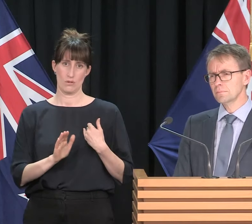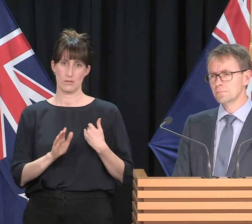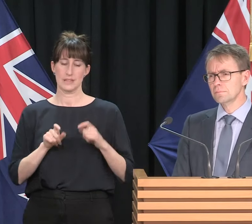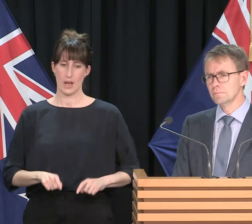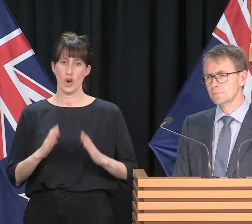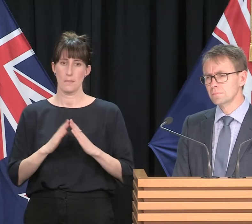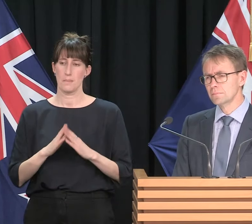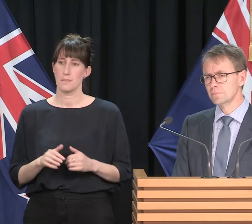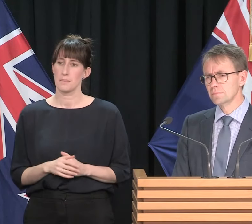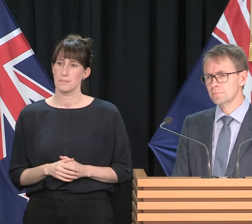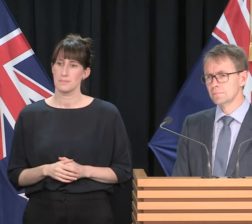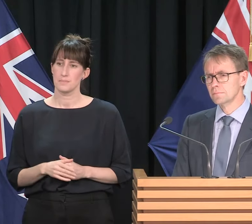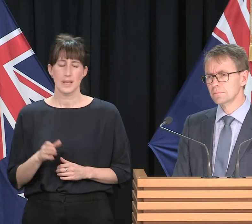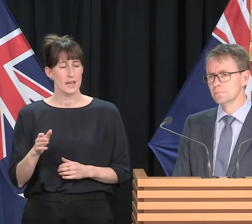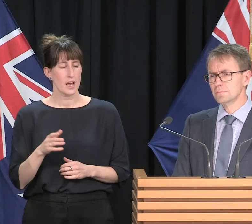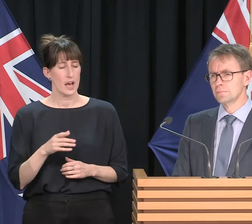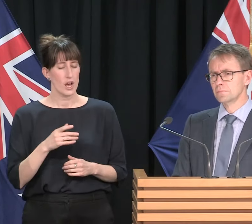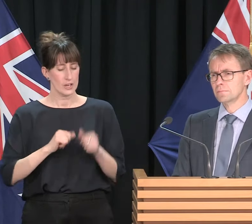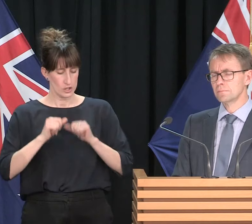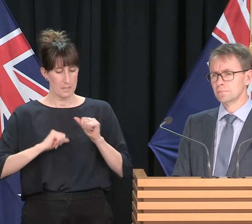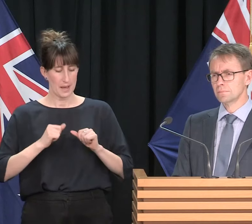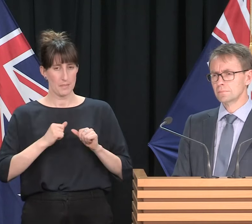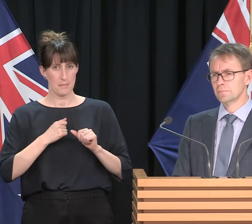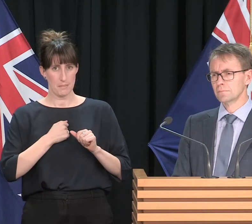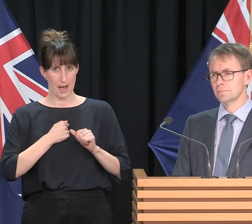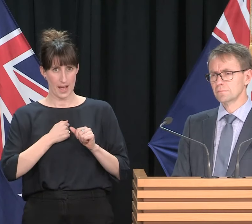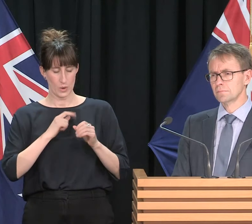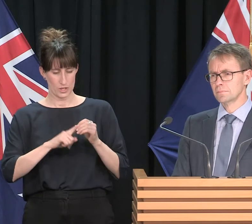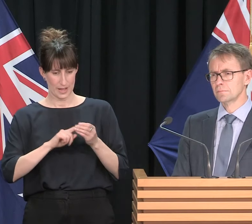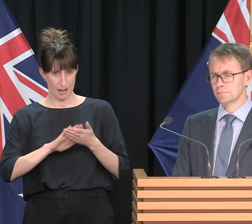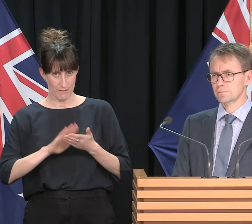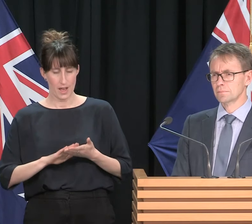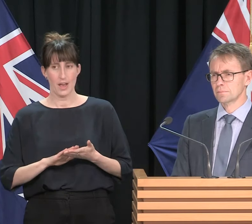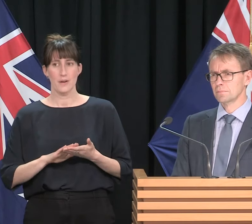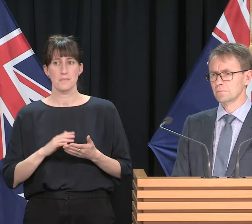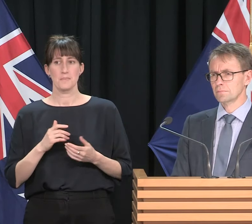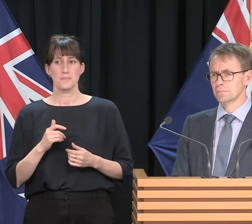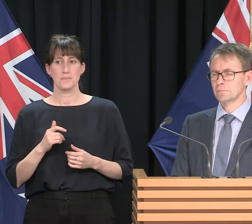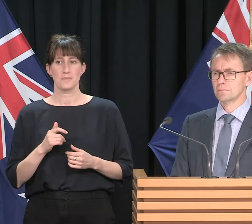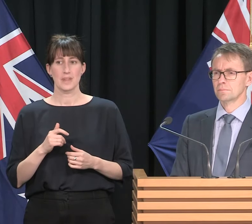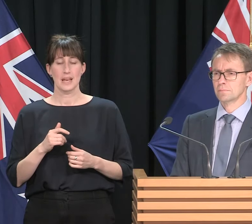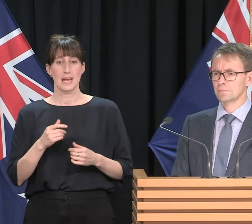Pasifika Community Centre at Bill Brown Park. Taranaki will have an additional pop-up